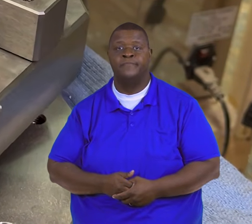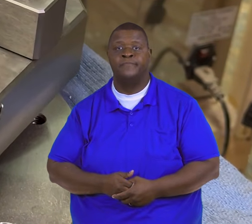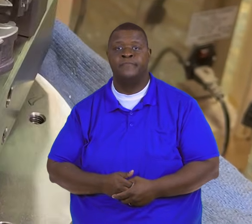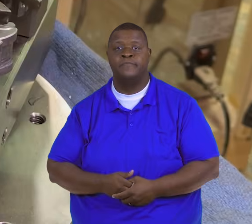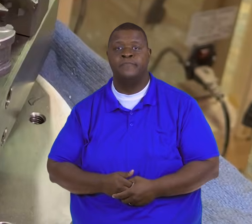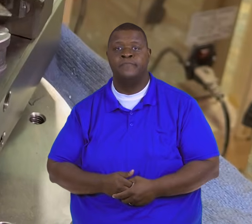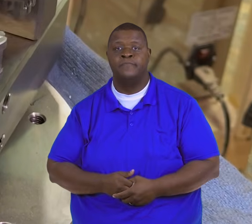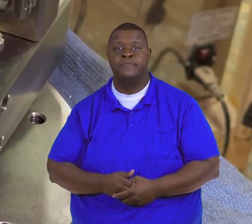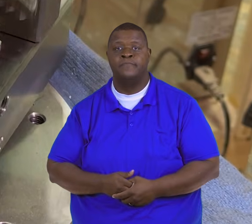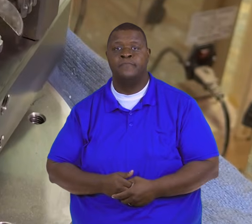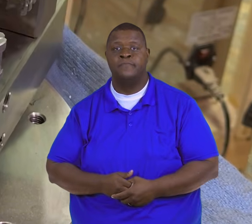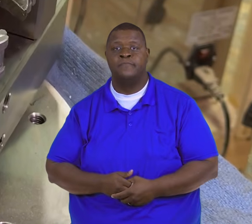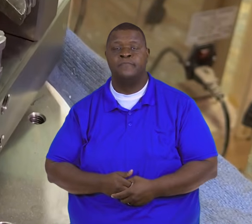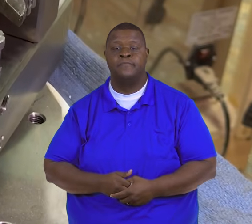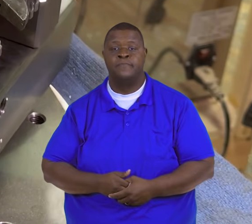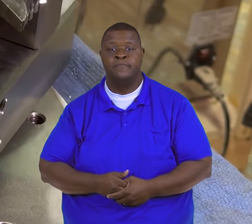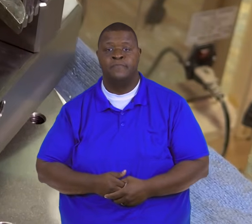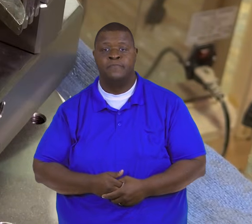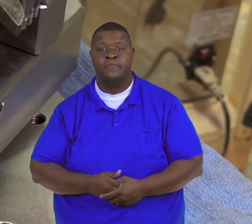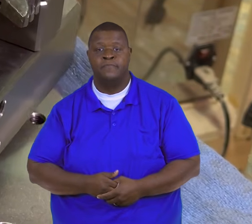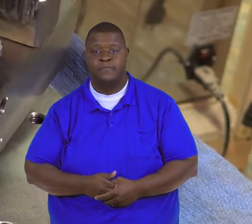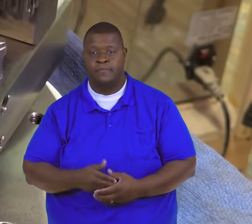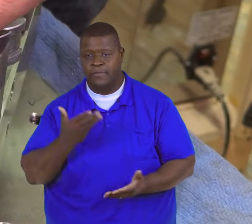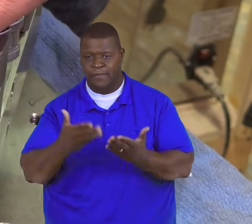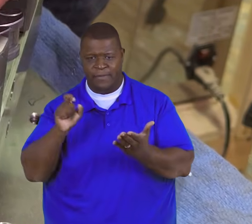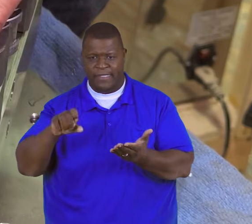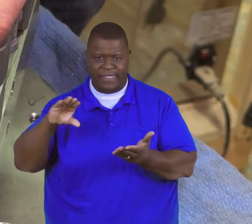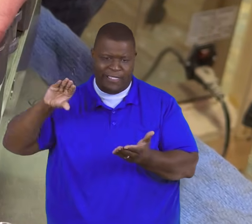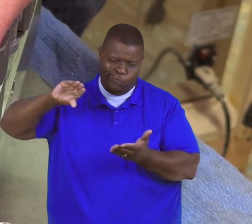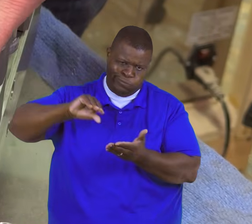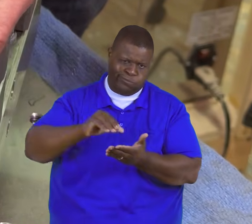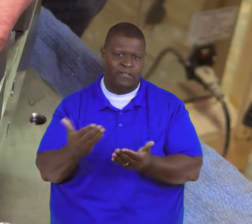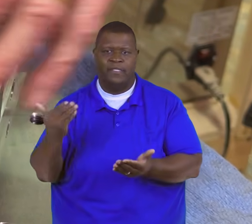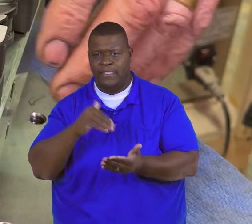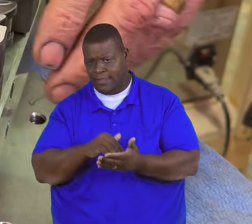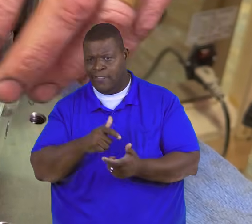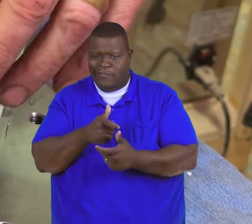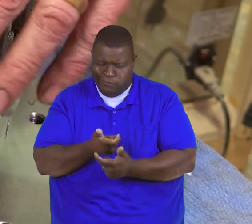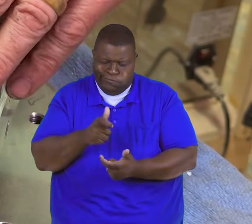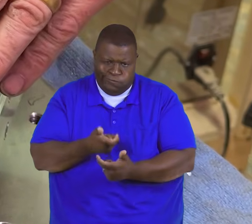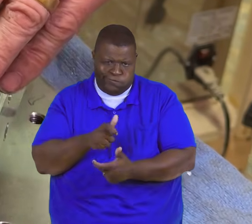All right. [vise clicking] I may need to lap this one more set